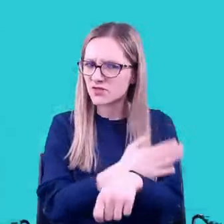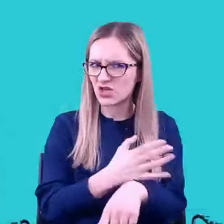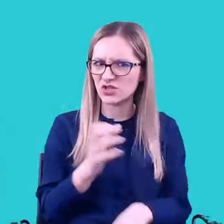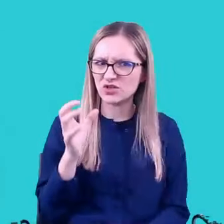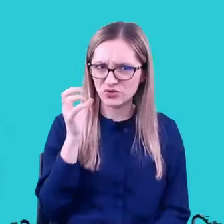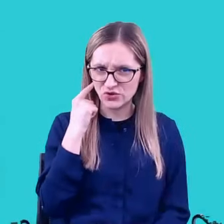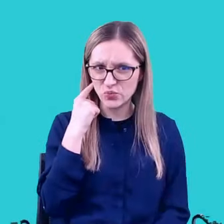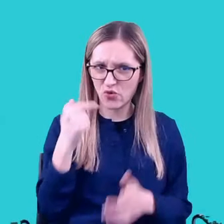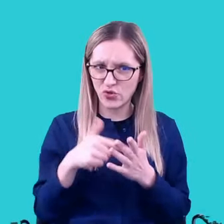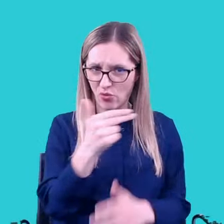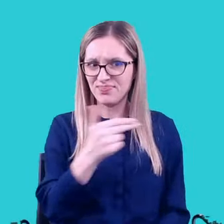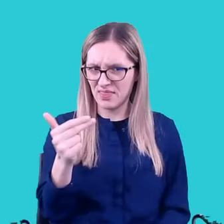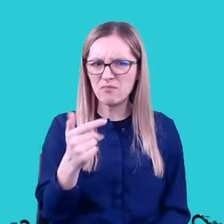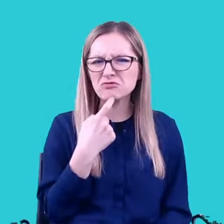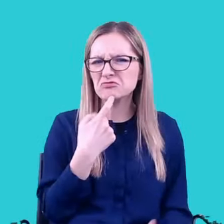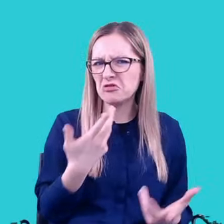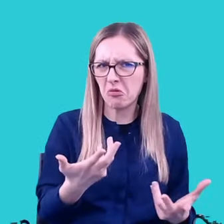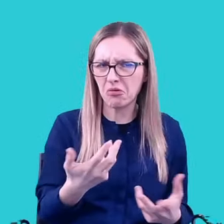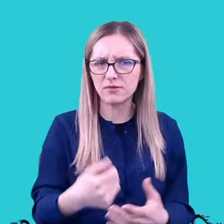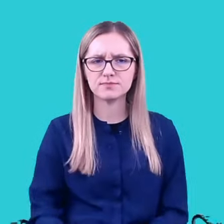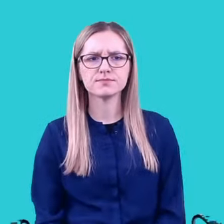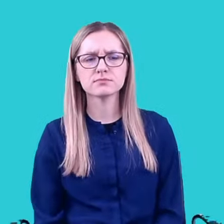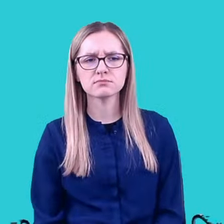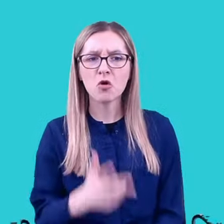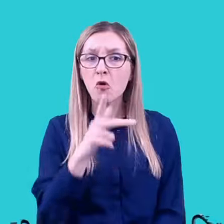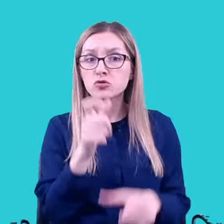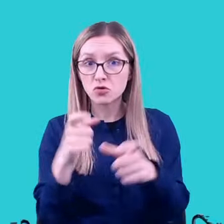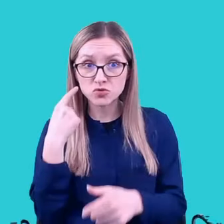What might it be? Anyone? Nothing?